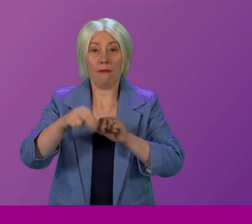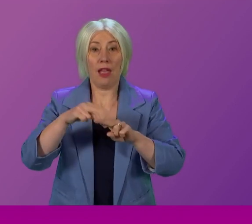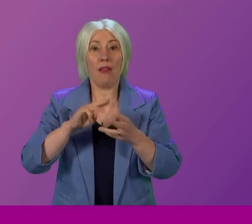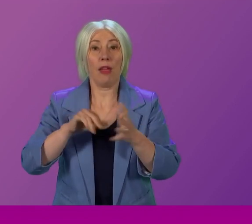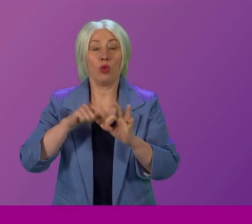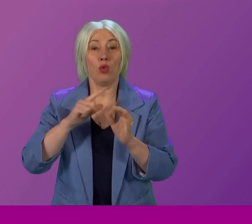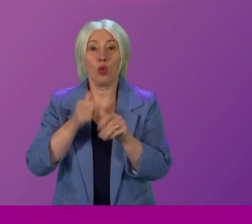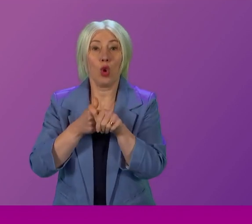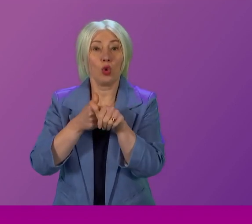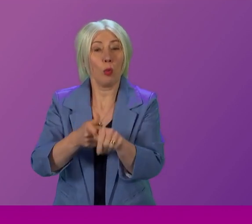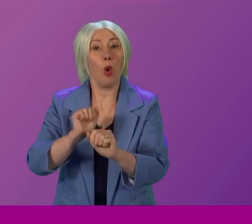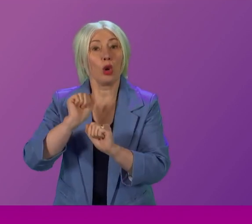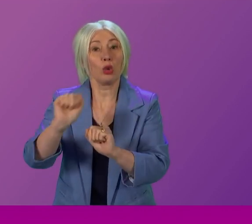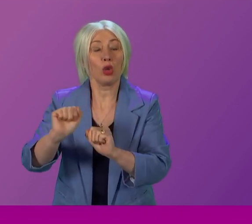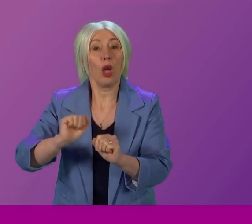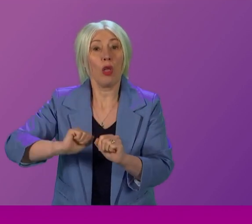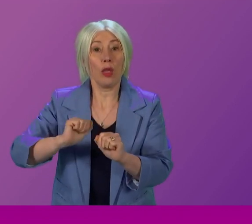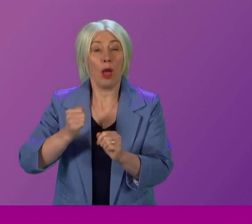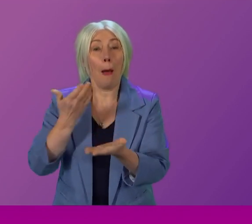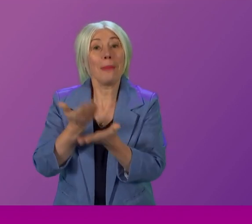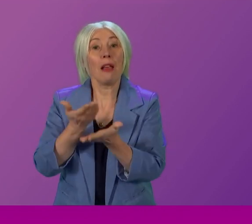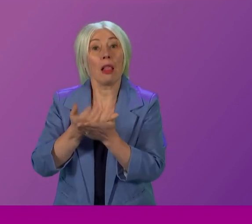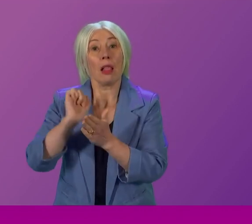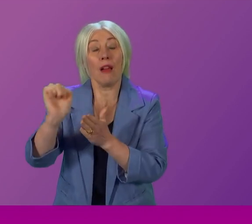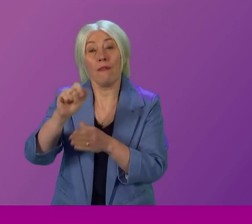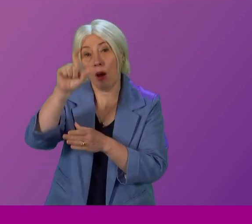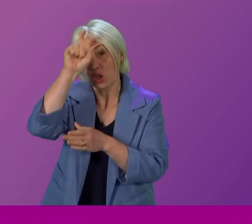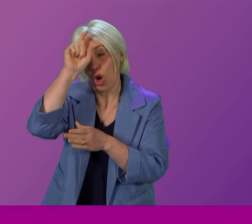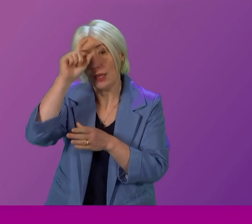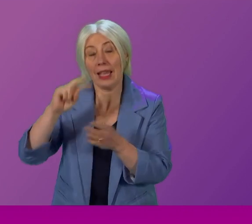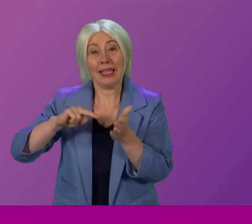to support the DEC Scotland appeal. I welcome the provision of funding by the Scottish Government,